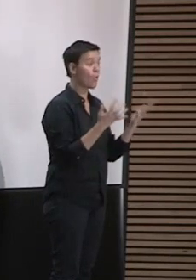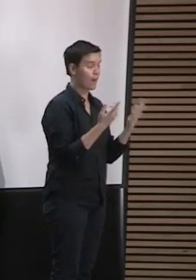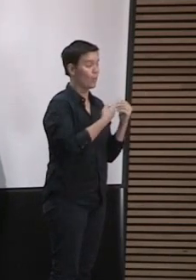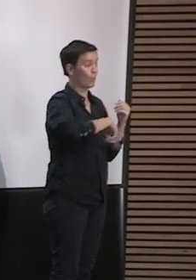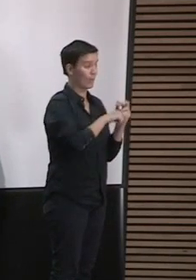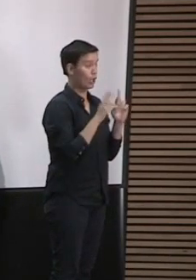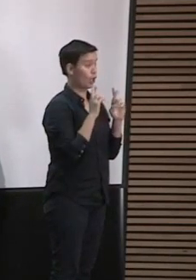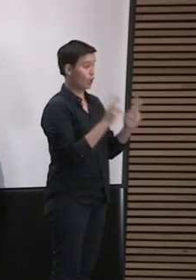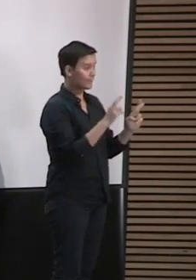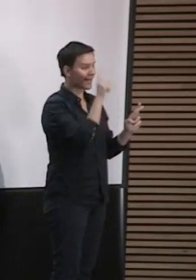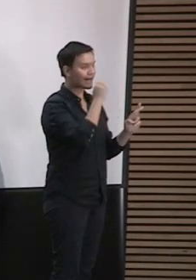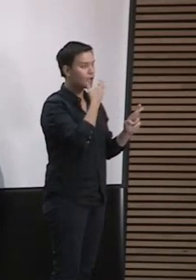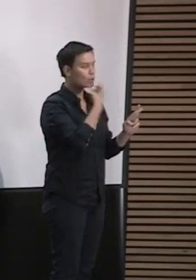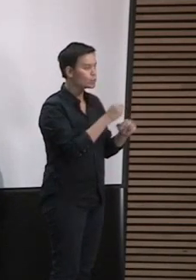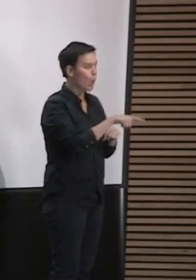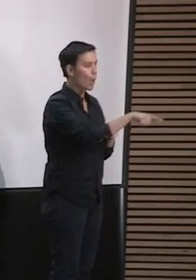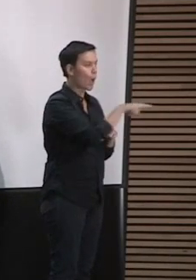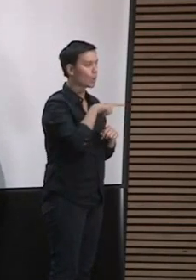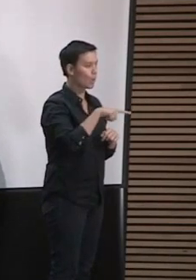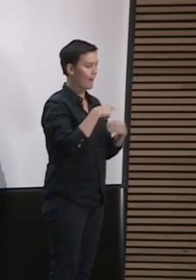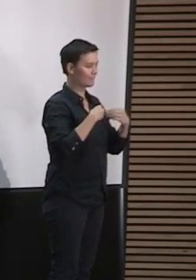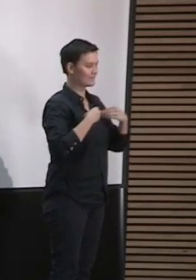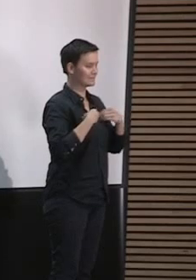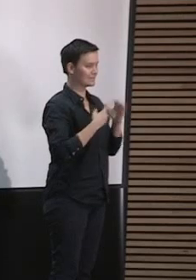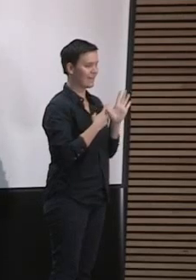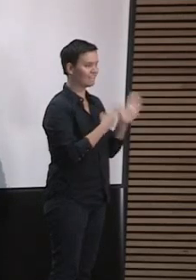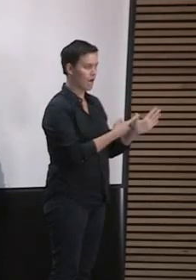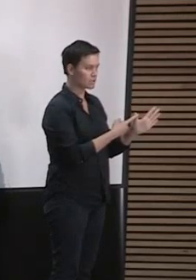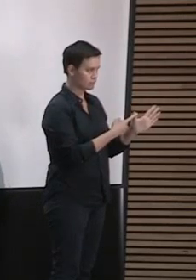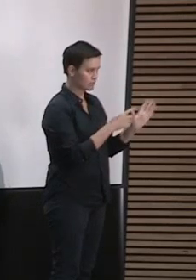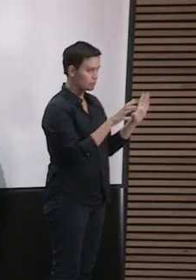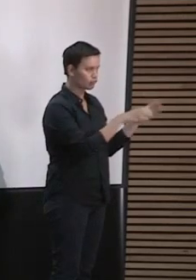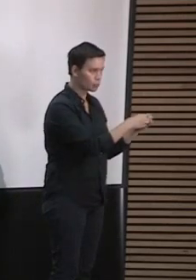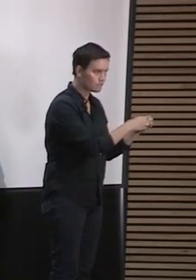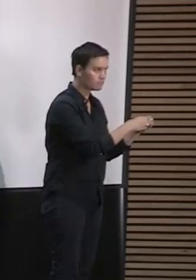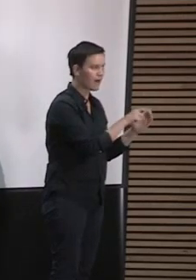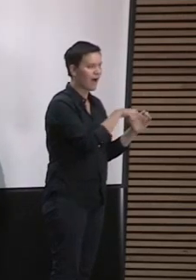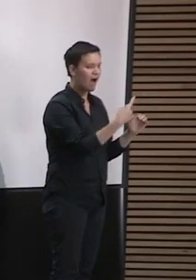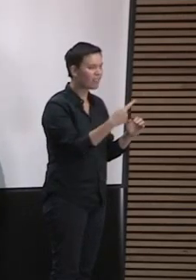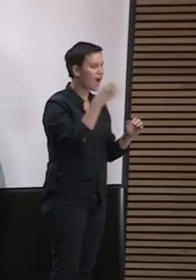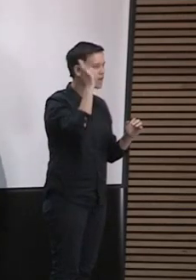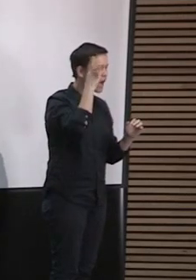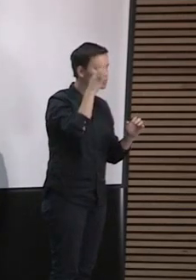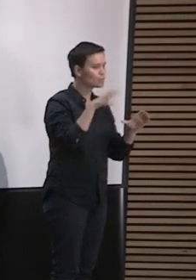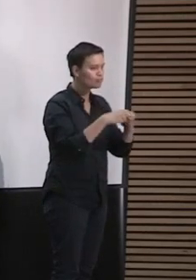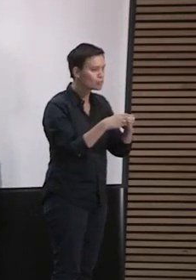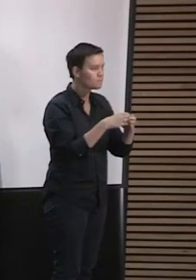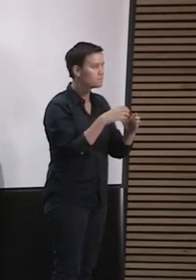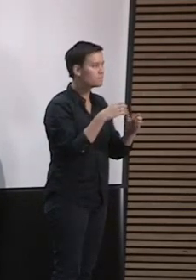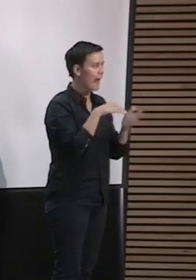a discussion about this recently. Our hope is that we can use business advisory services, local Government, to